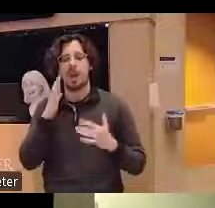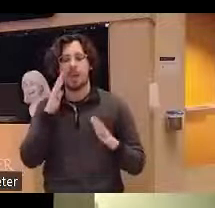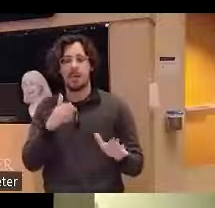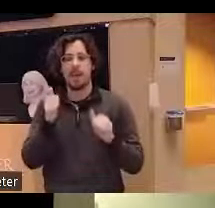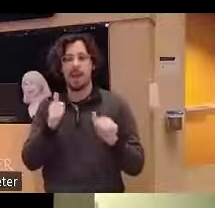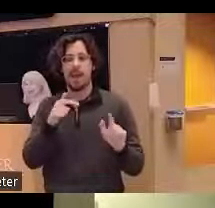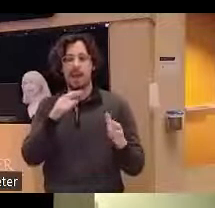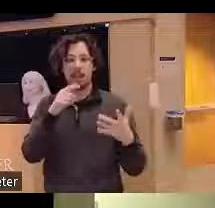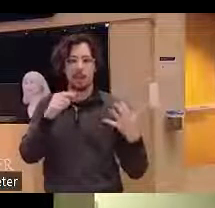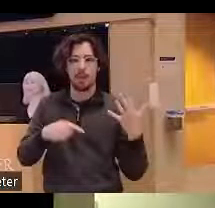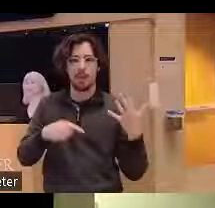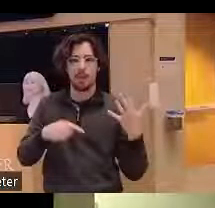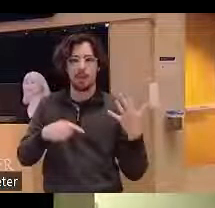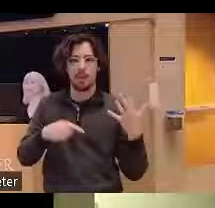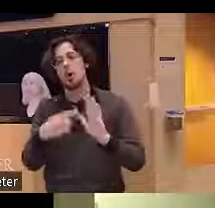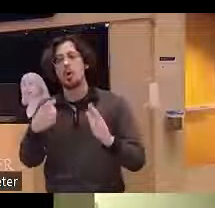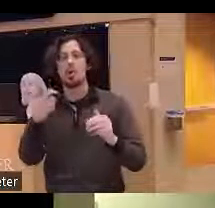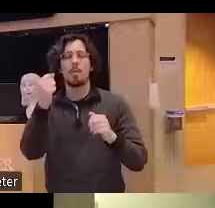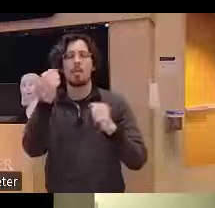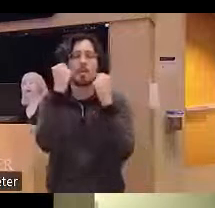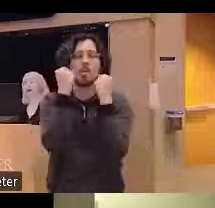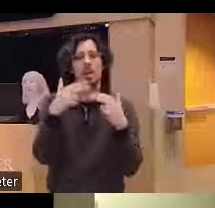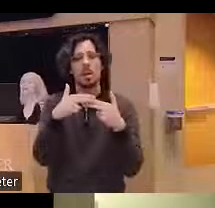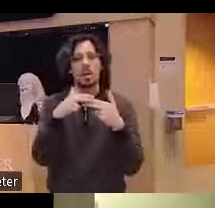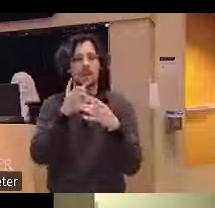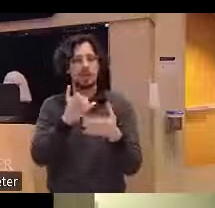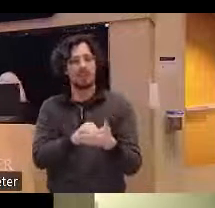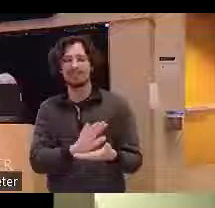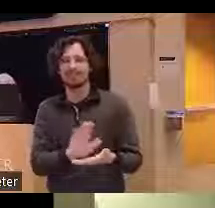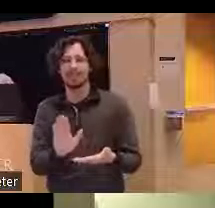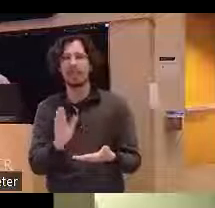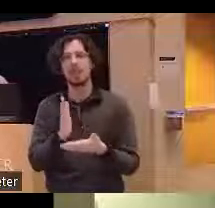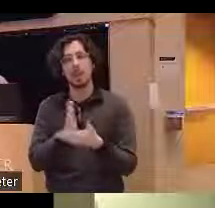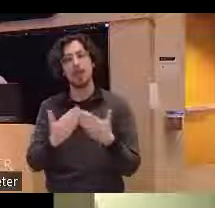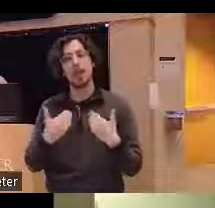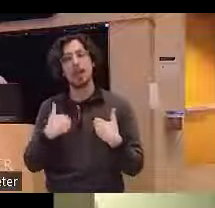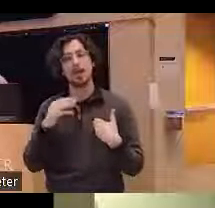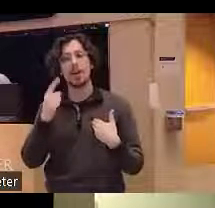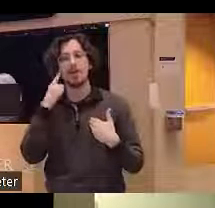want to show you all the billions of slides about it I have some but they're only for illustration